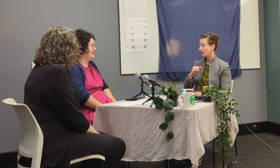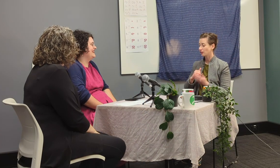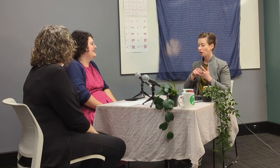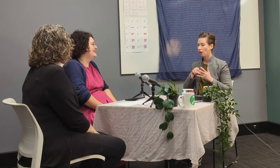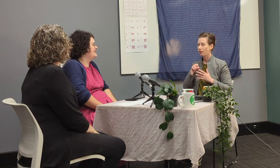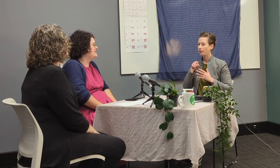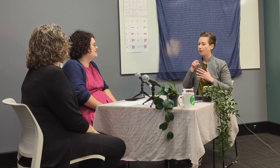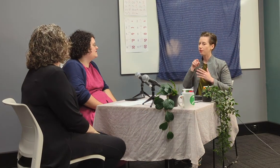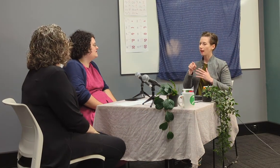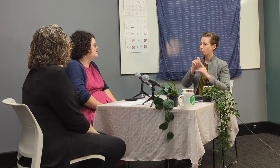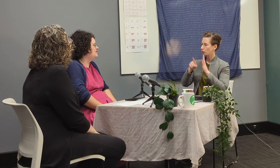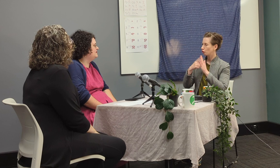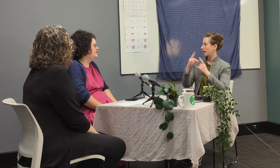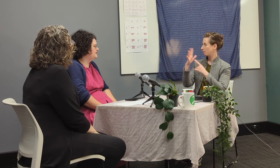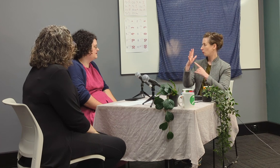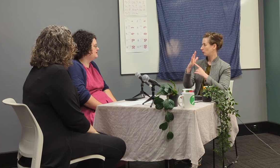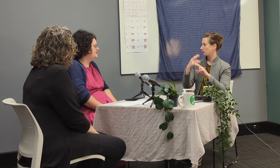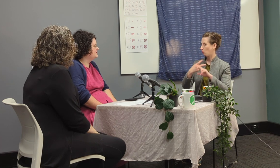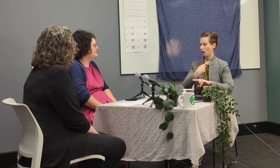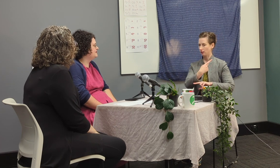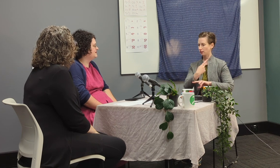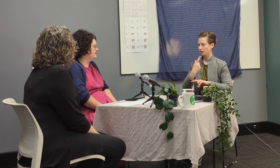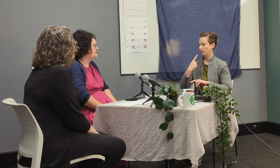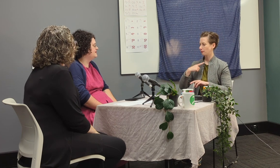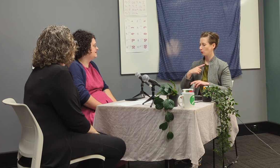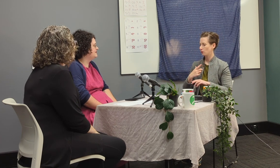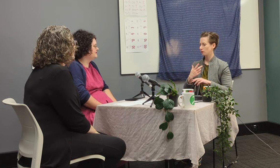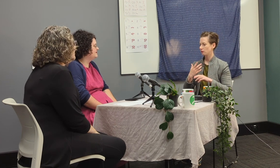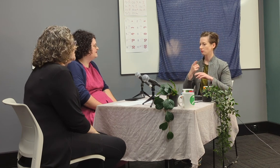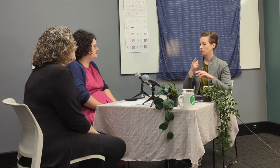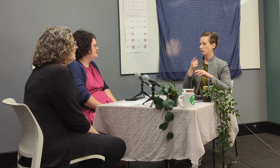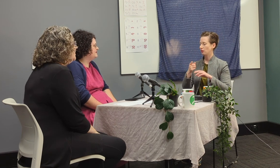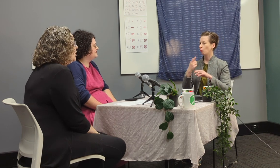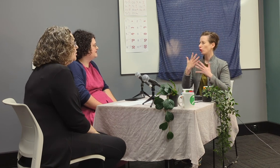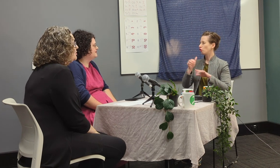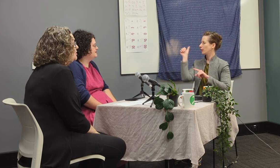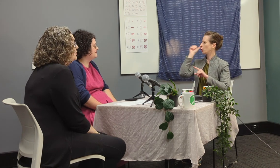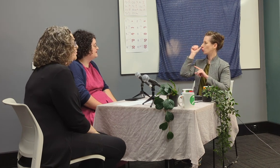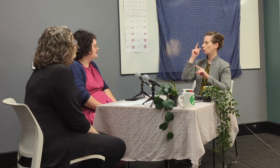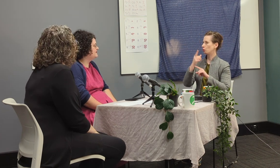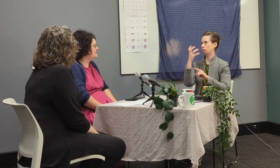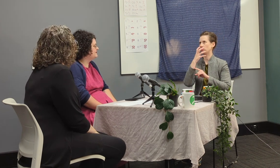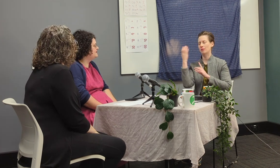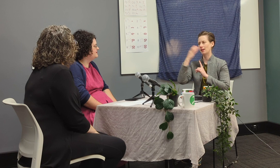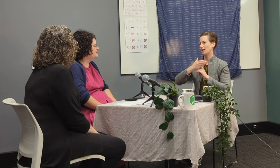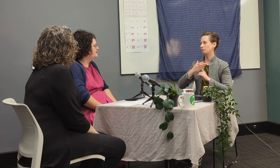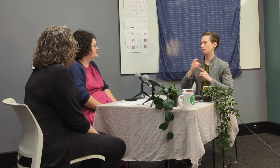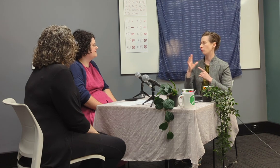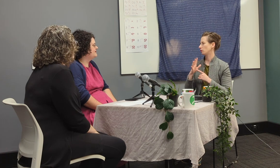H: Yes, yes. That project was really important for Lindsay and I because we already knew how enactment